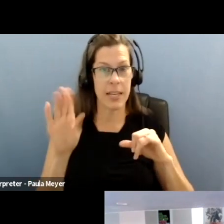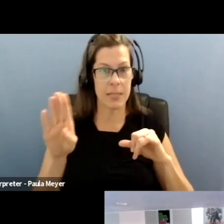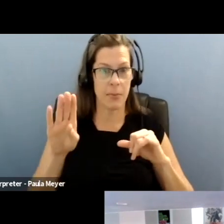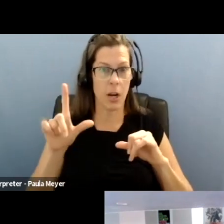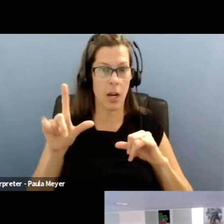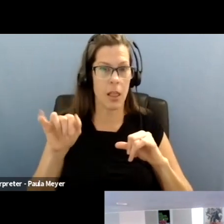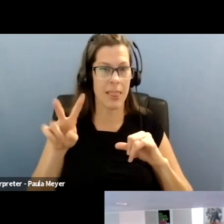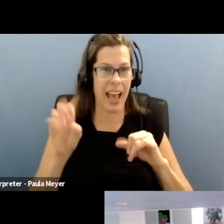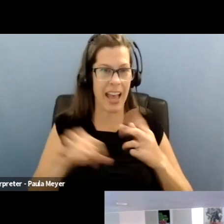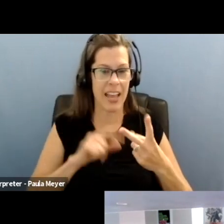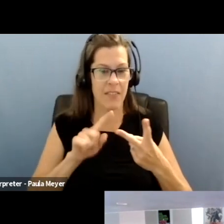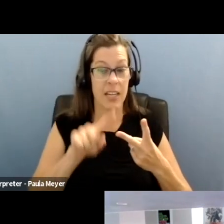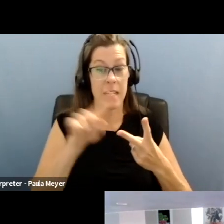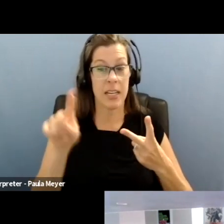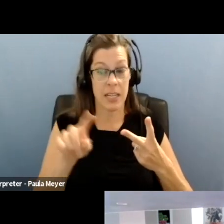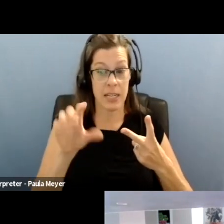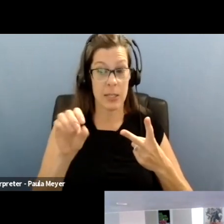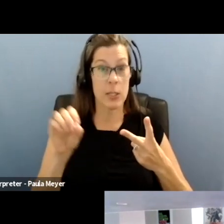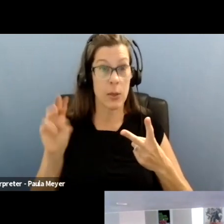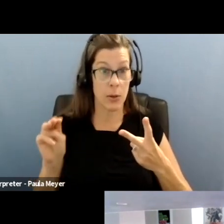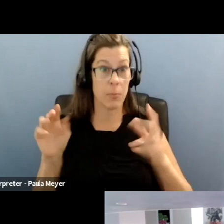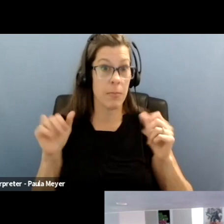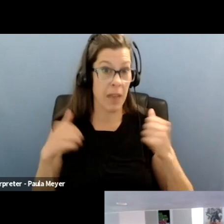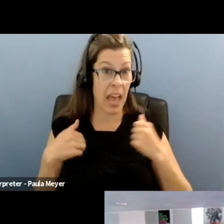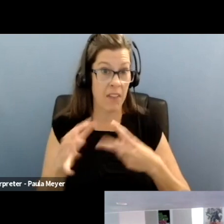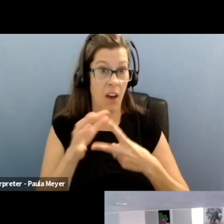There are options to customize the appearance of the text,